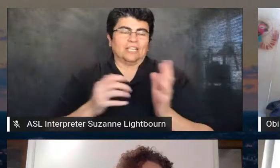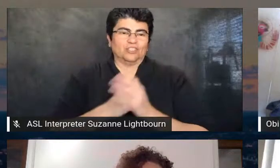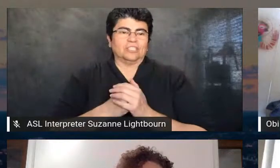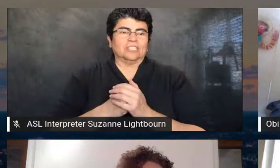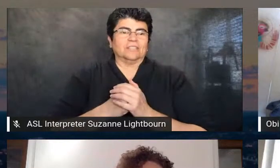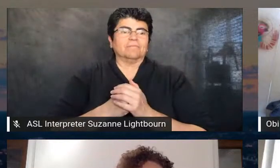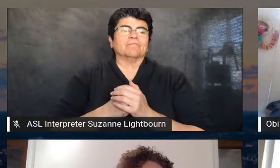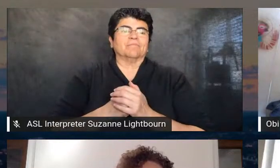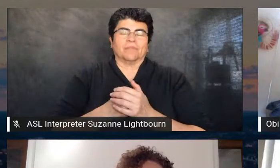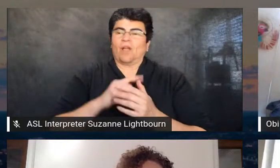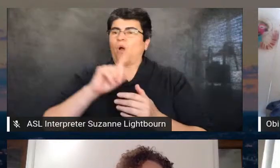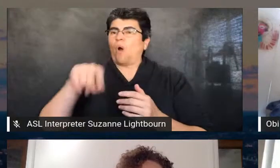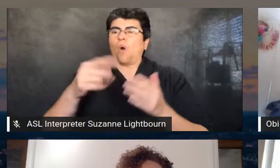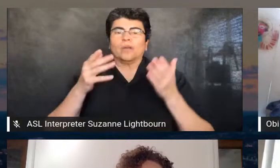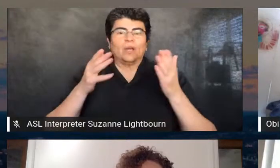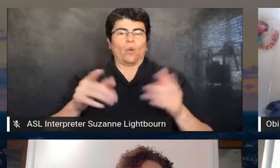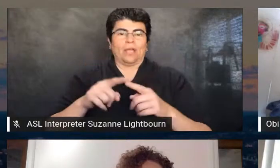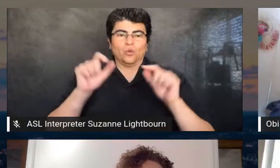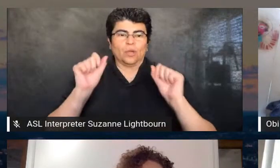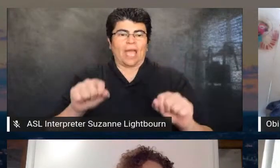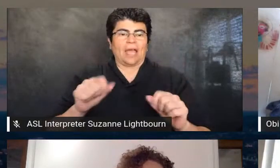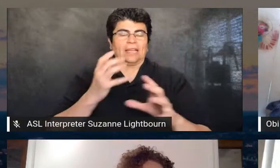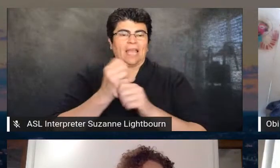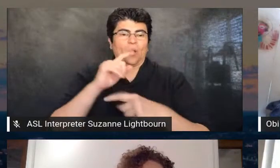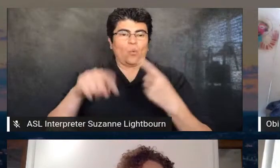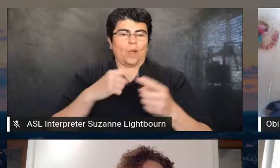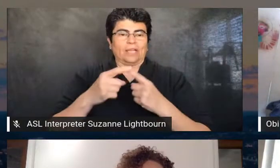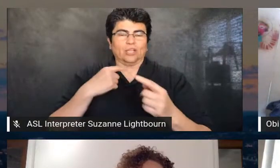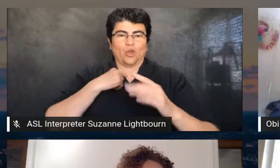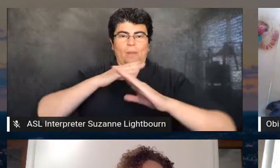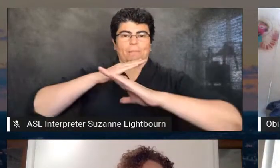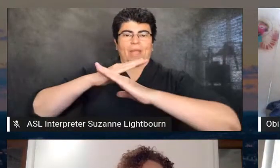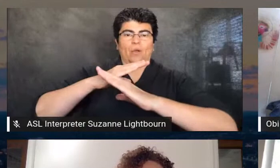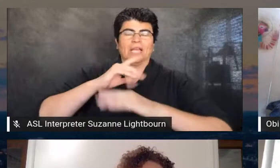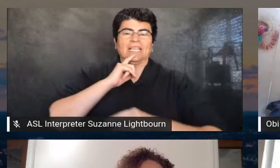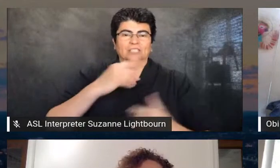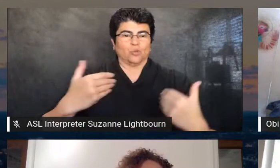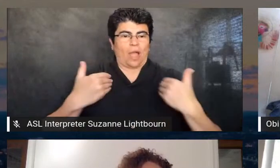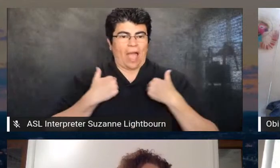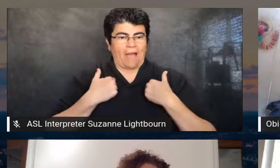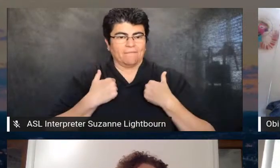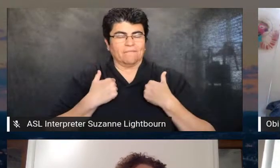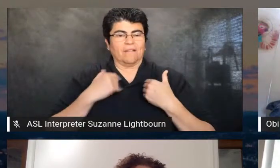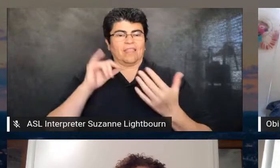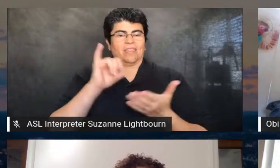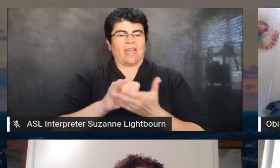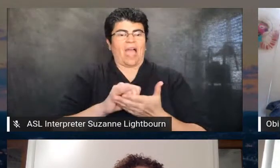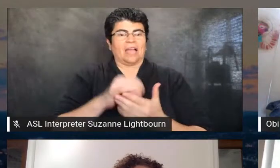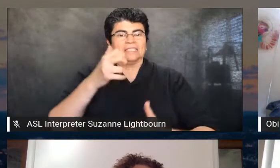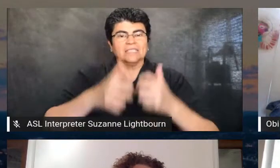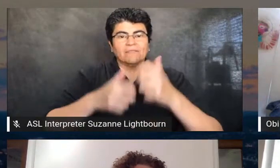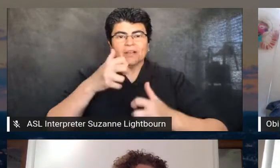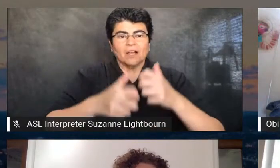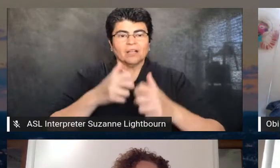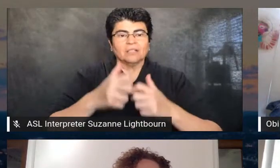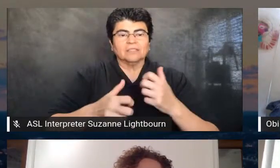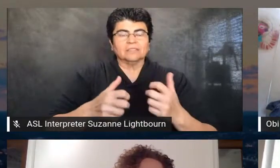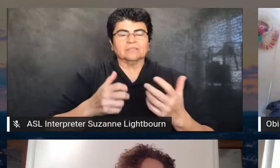because the only way you get through a new barrier is to have that difficult, challenging conversation